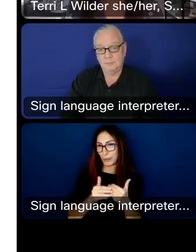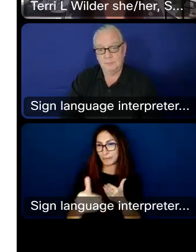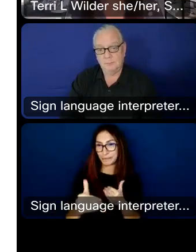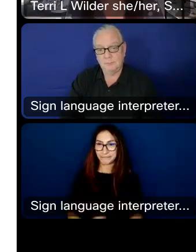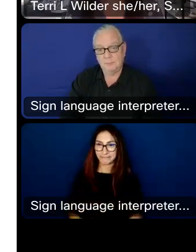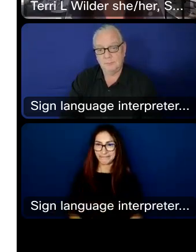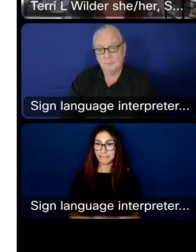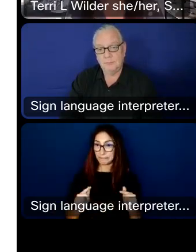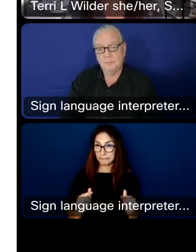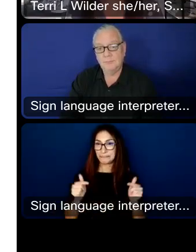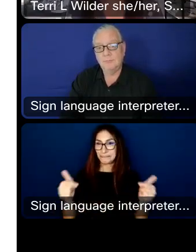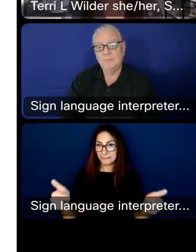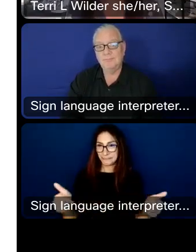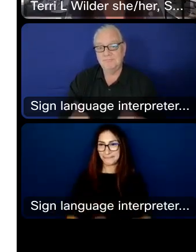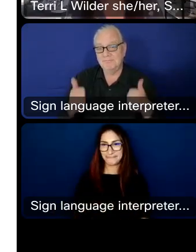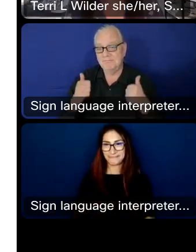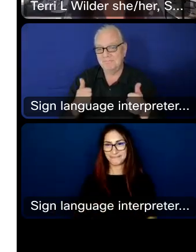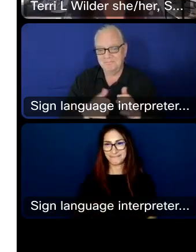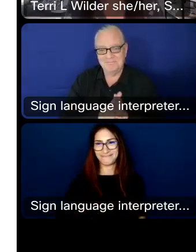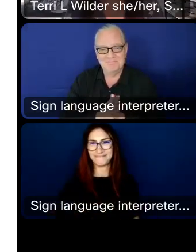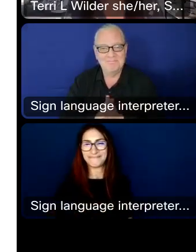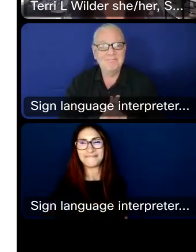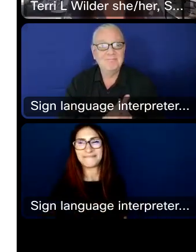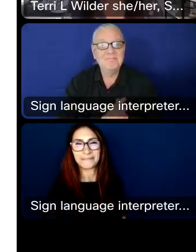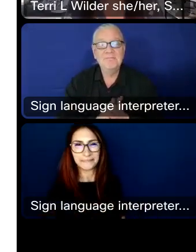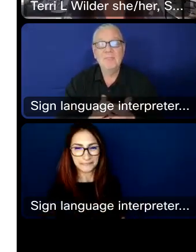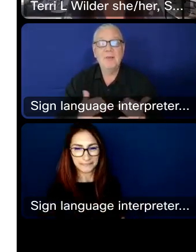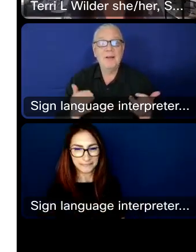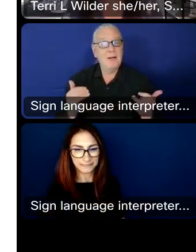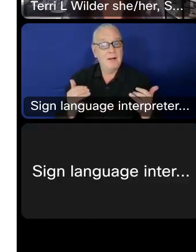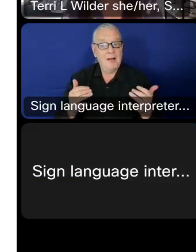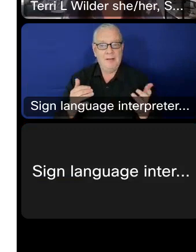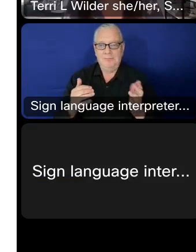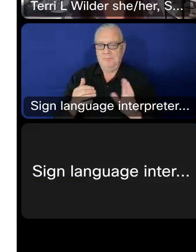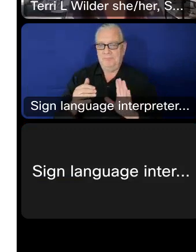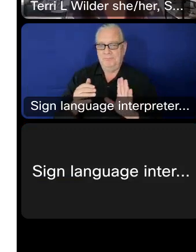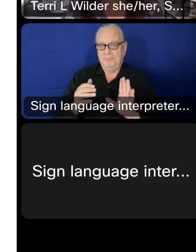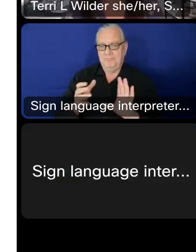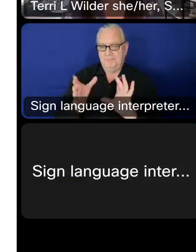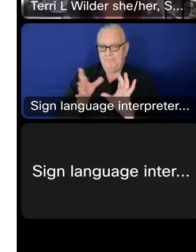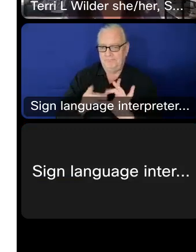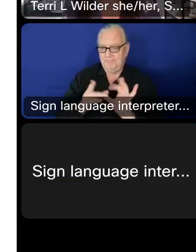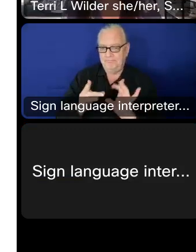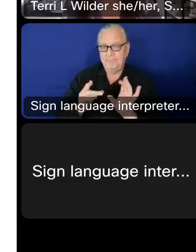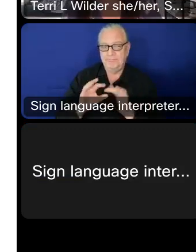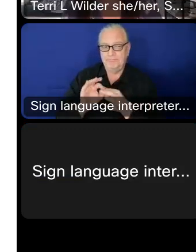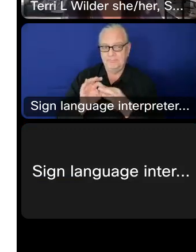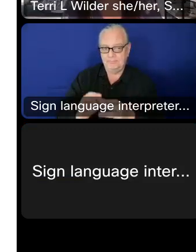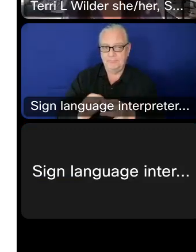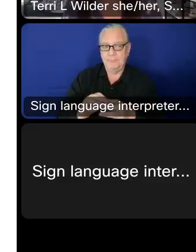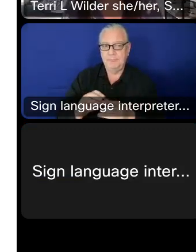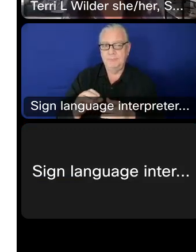please. So, I'll just say a word about the importance of MIPA